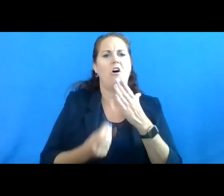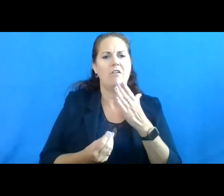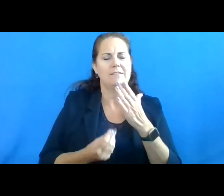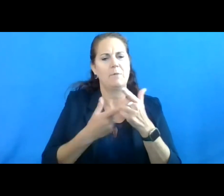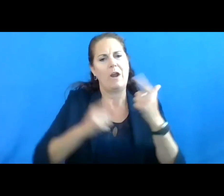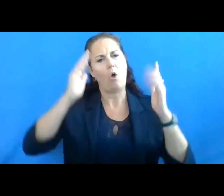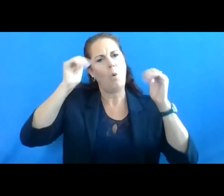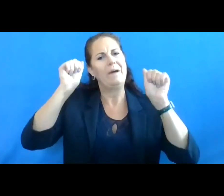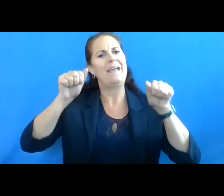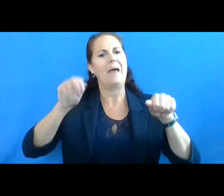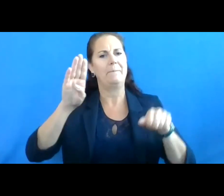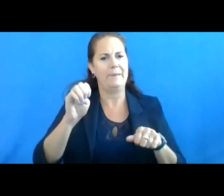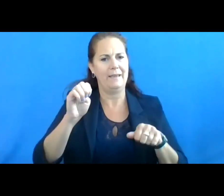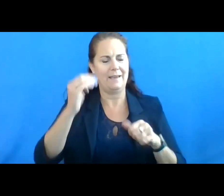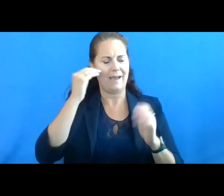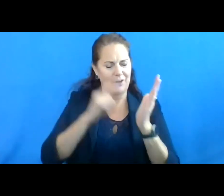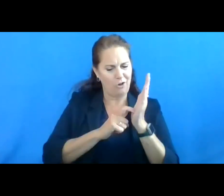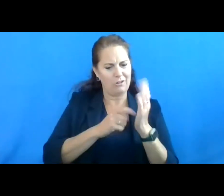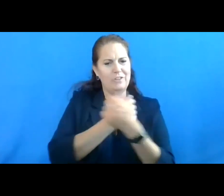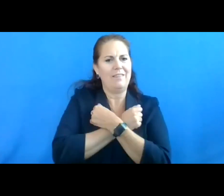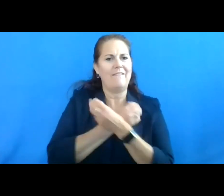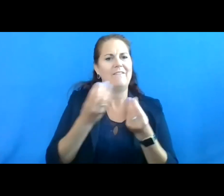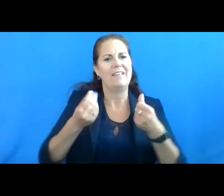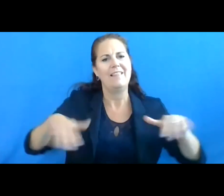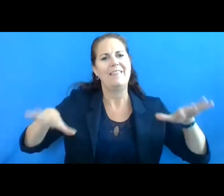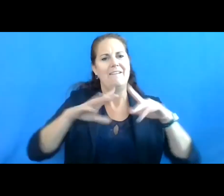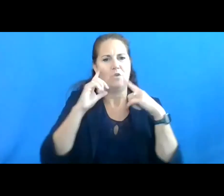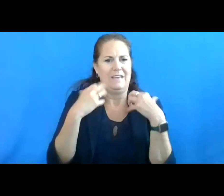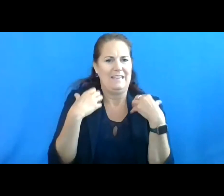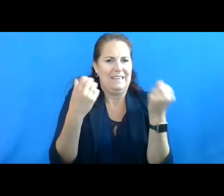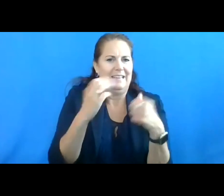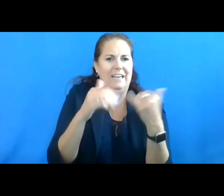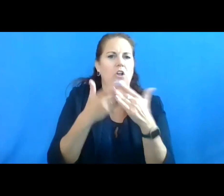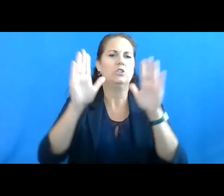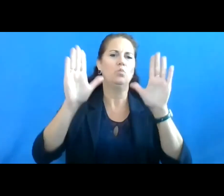Acknowledge the love of the land, the abundance of landscape for healing in all its wondrous shapes and forms.